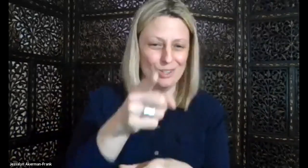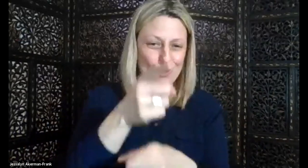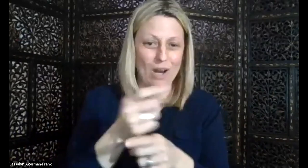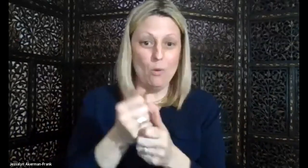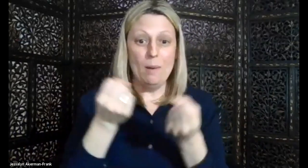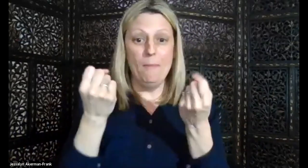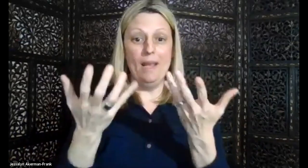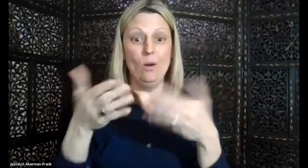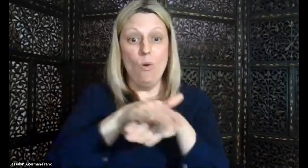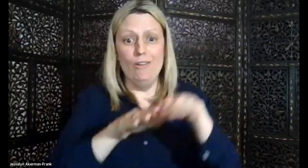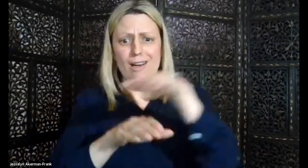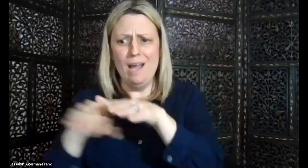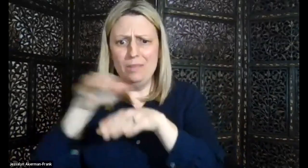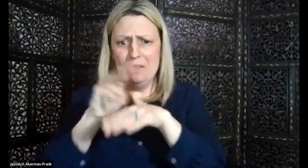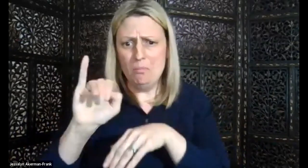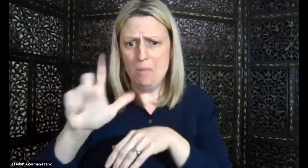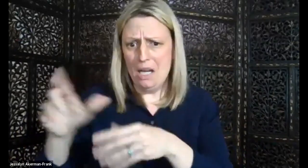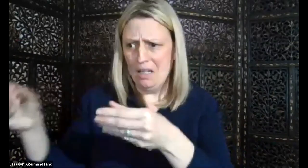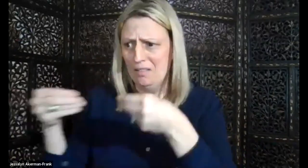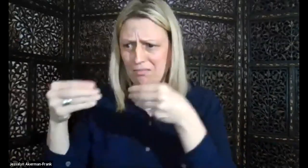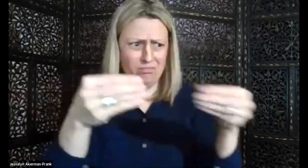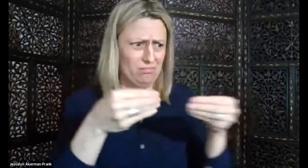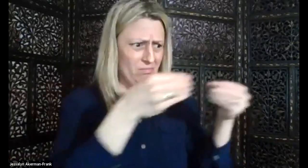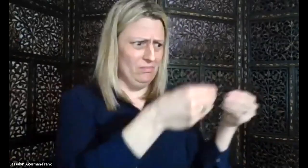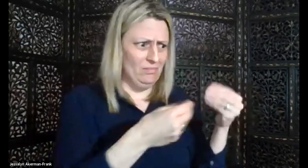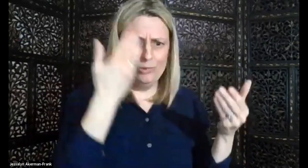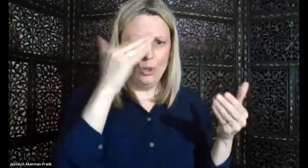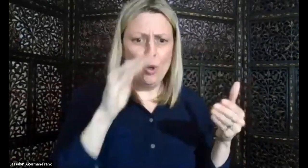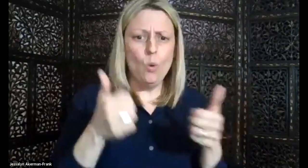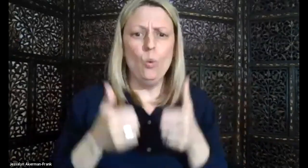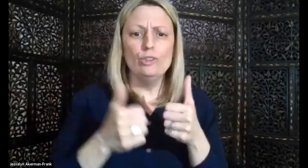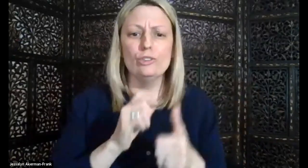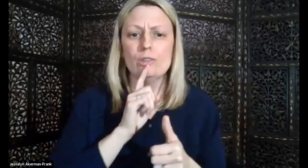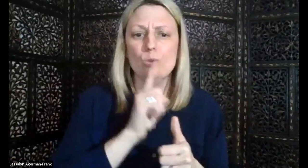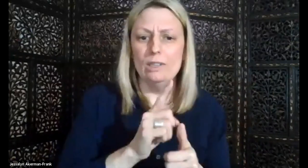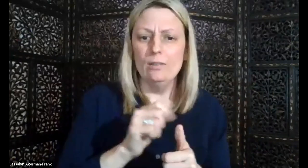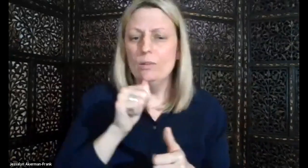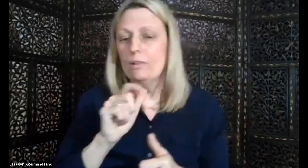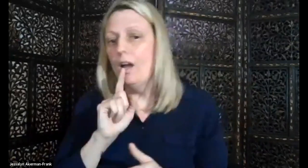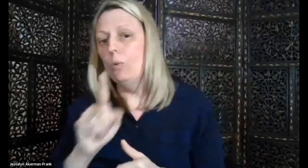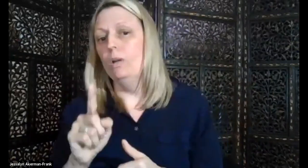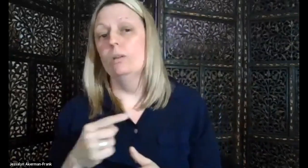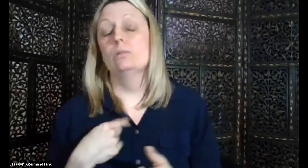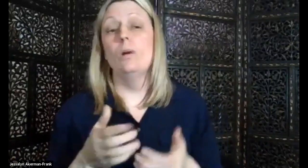people are getting calls asking for private information, which the census does not do. You're right,